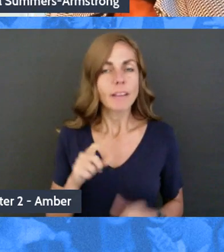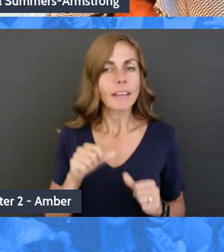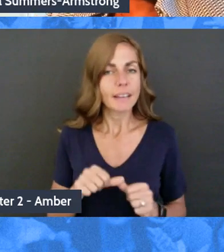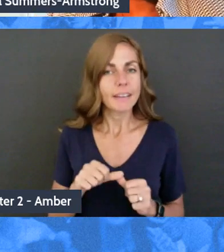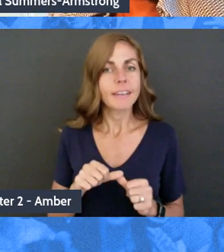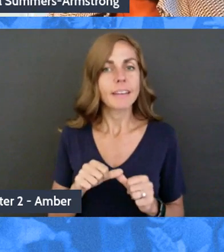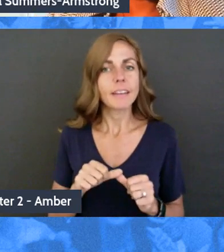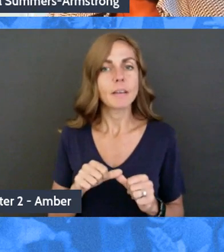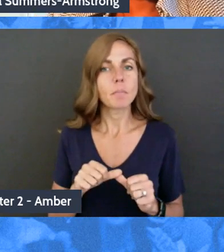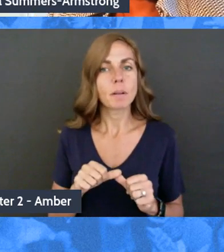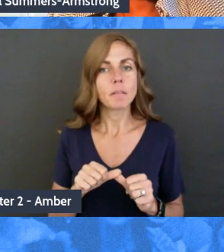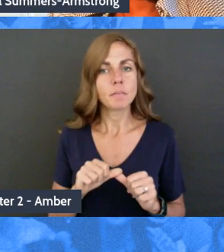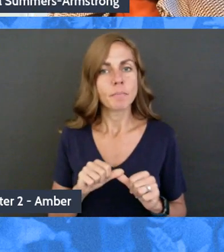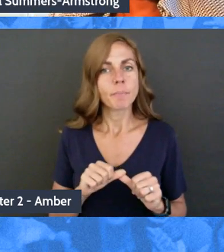of people who have,